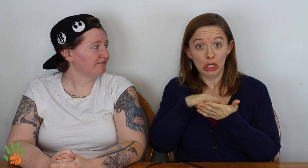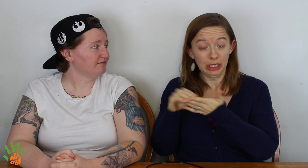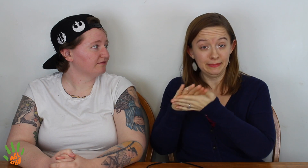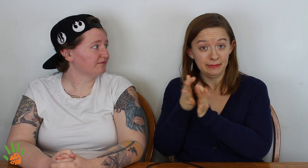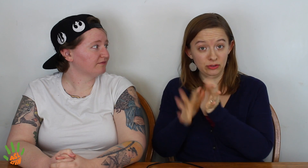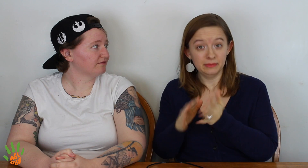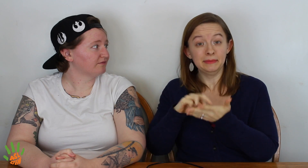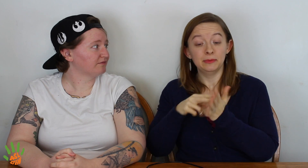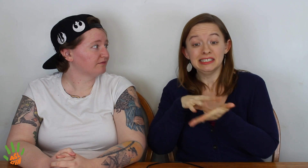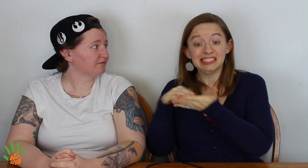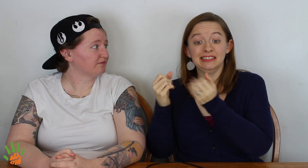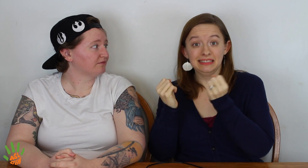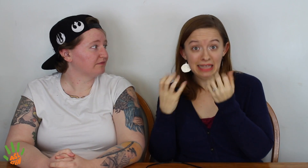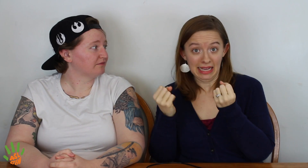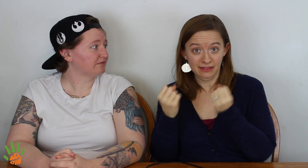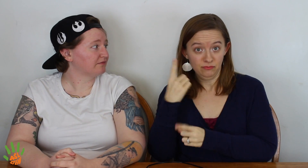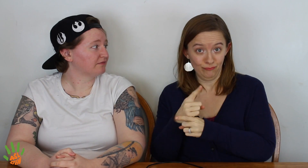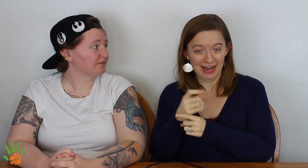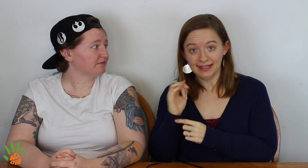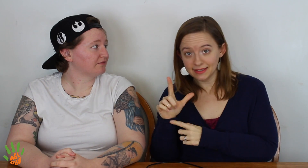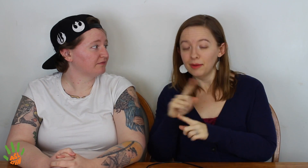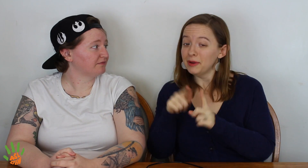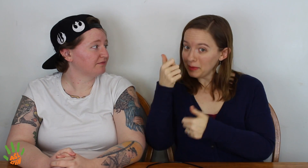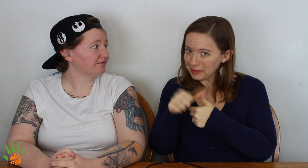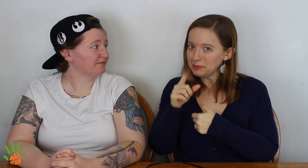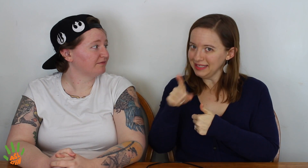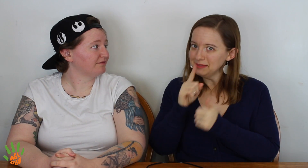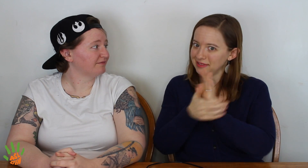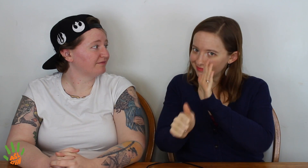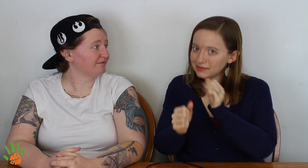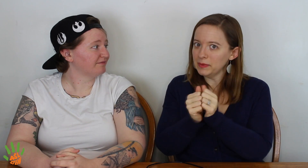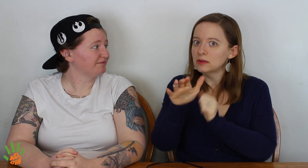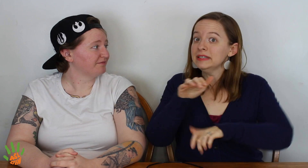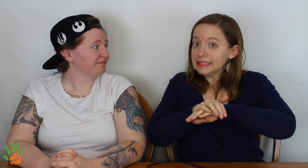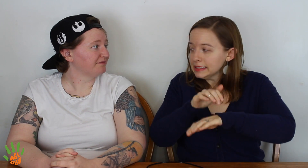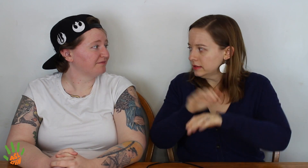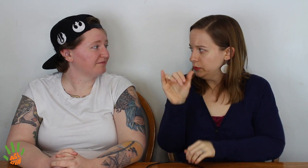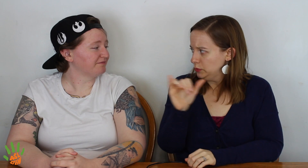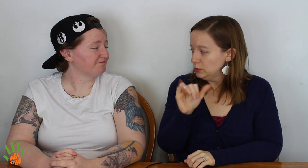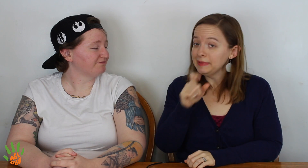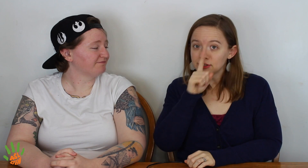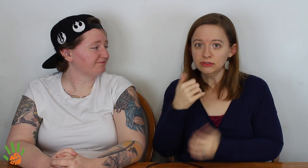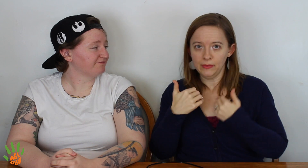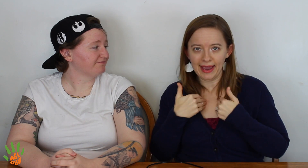Remember you're learning to become an interpreter meaning you're learning sign language right, ASL. But also remember you need to have skills with your English too.